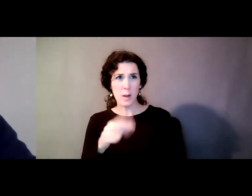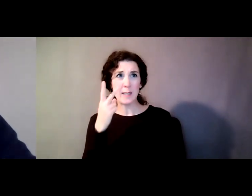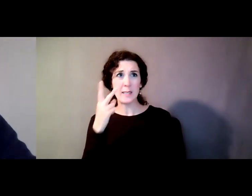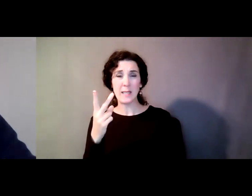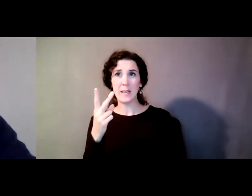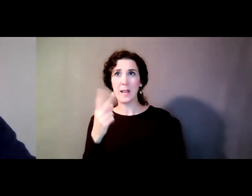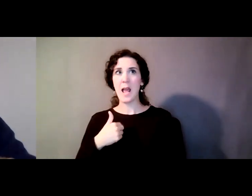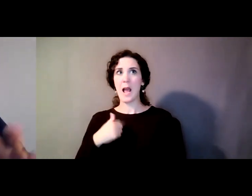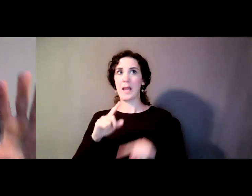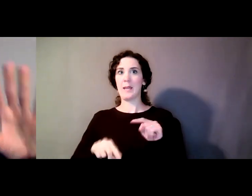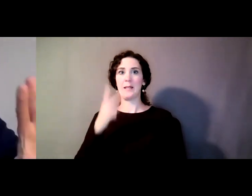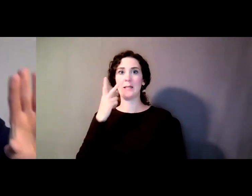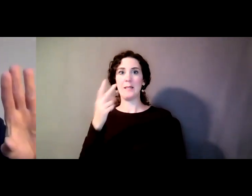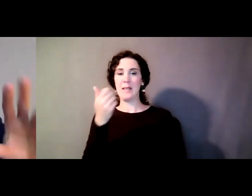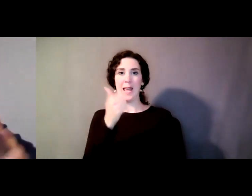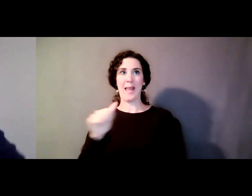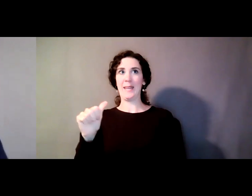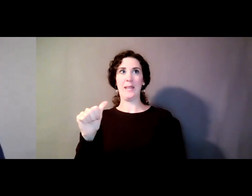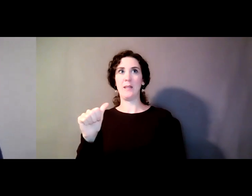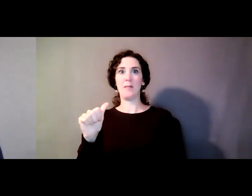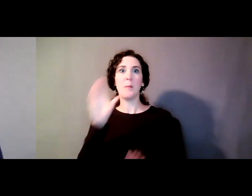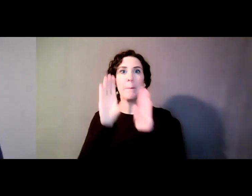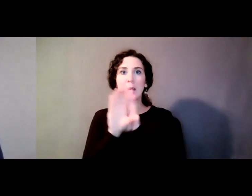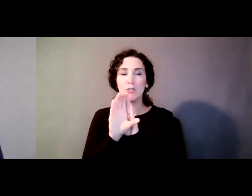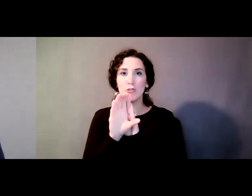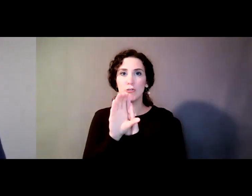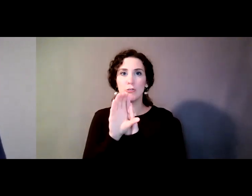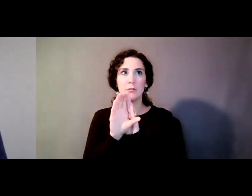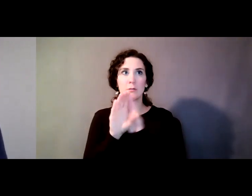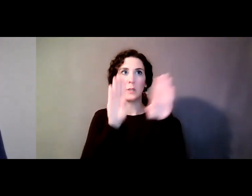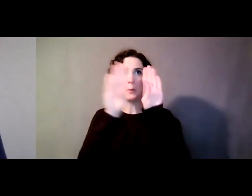I can't see any little pictures of anything other than the screen,